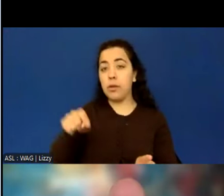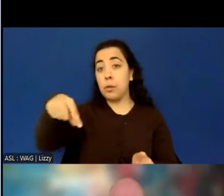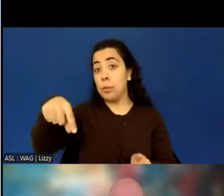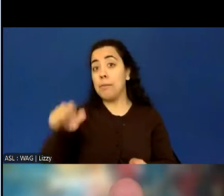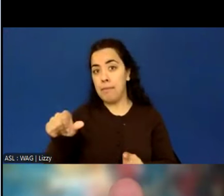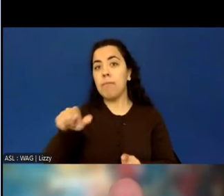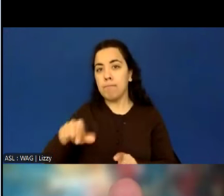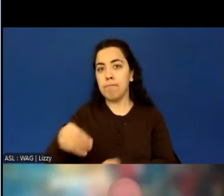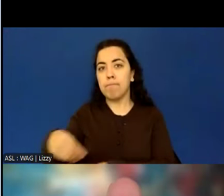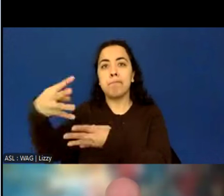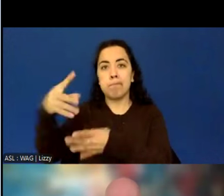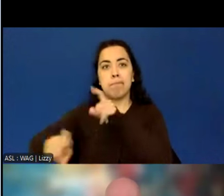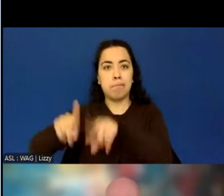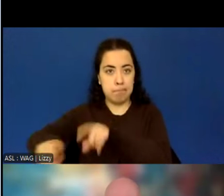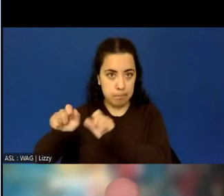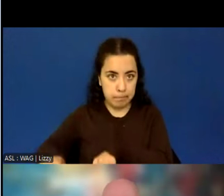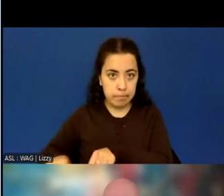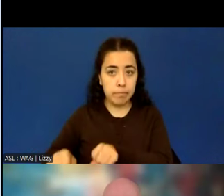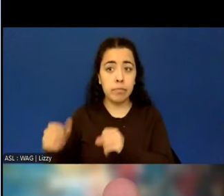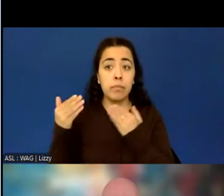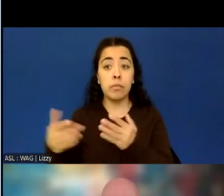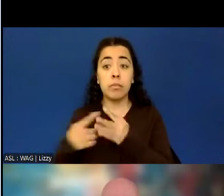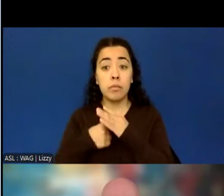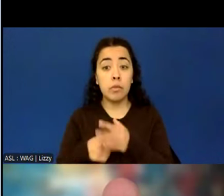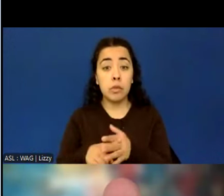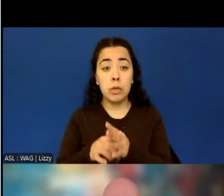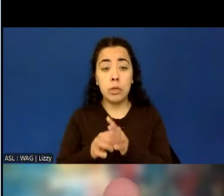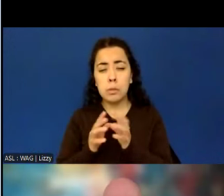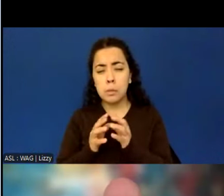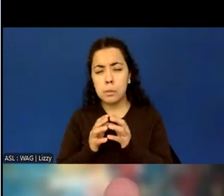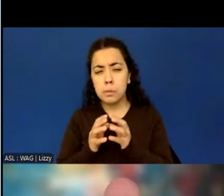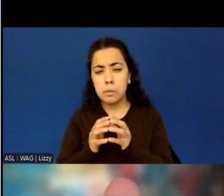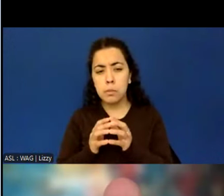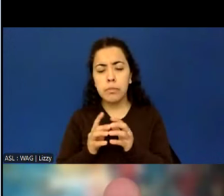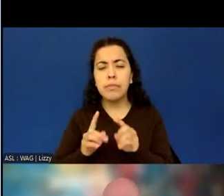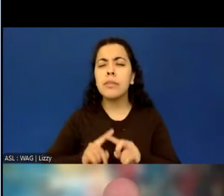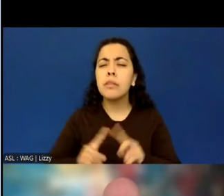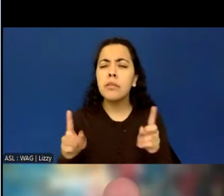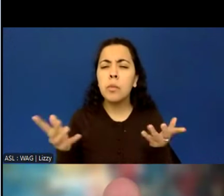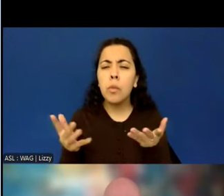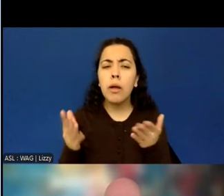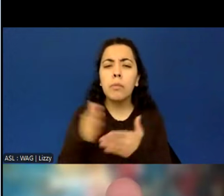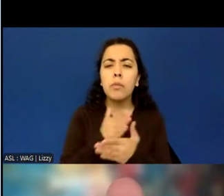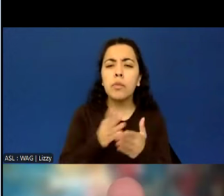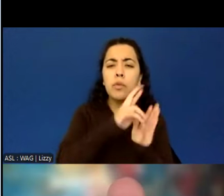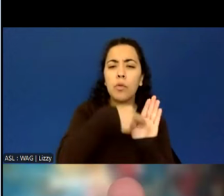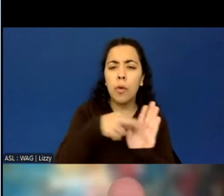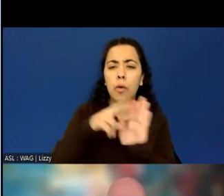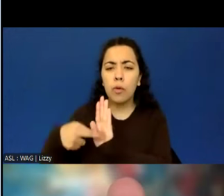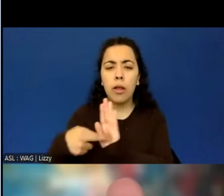And starting off, we have, what the differences between the roles of product owner and a